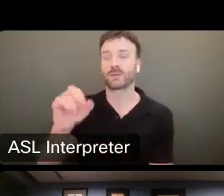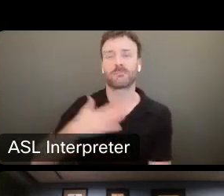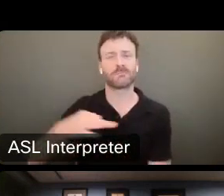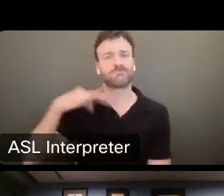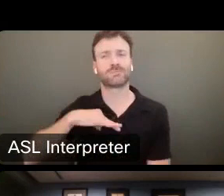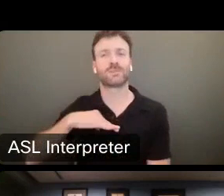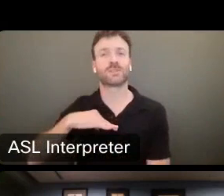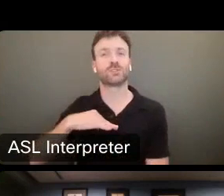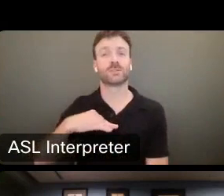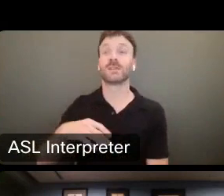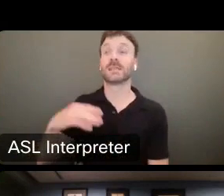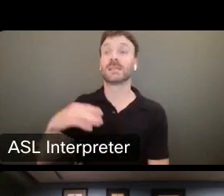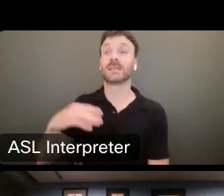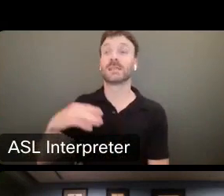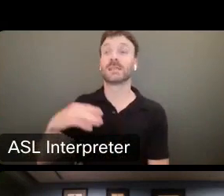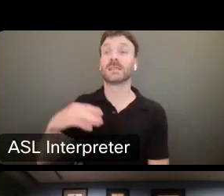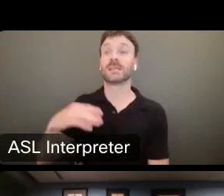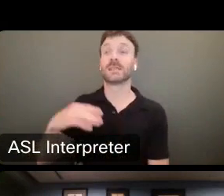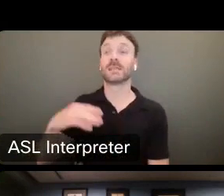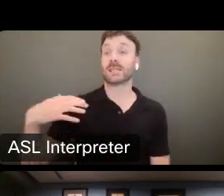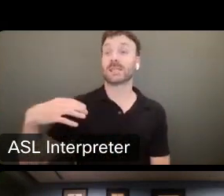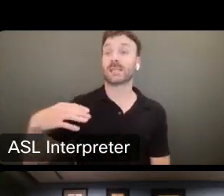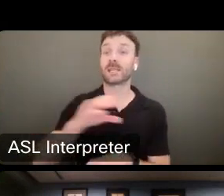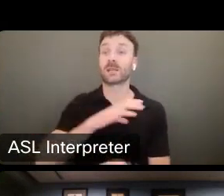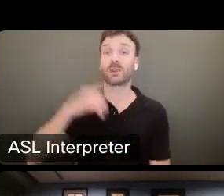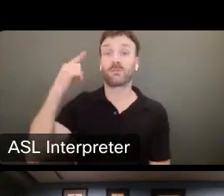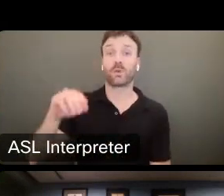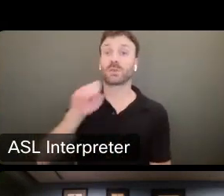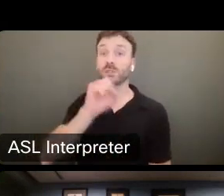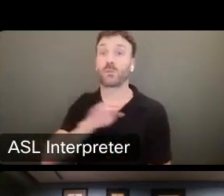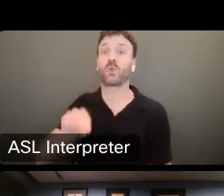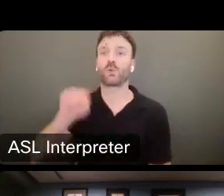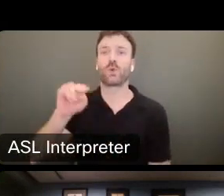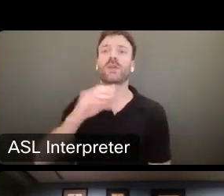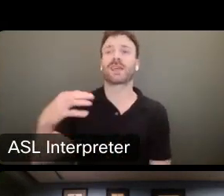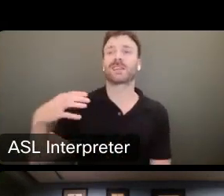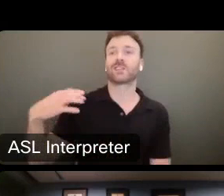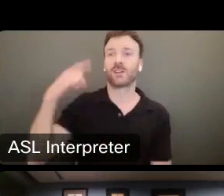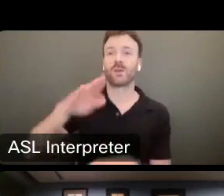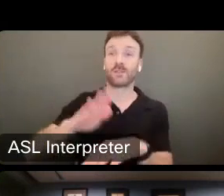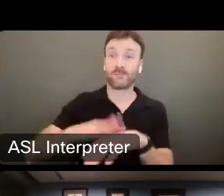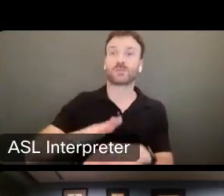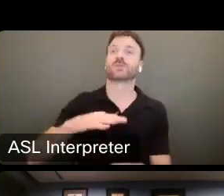North as well as Chair of the Toronto Accessibility Advisory Committee and the TTC.